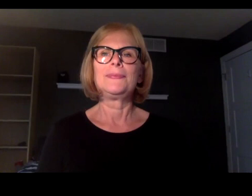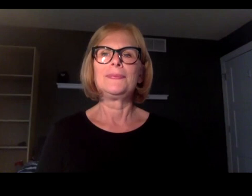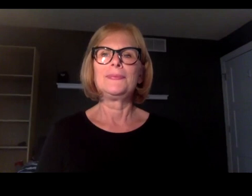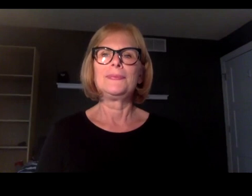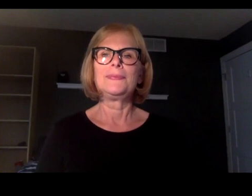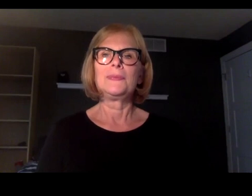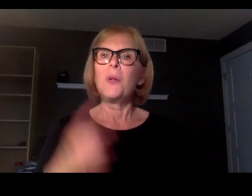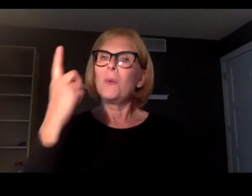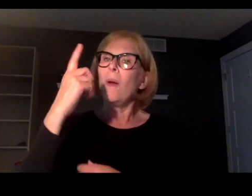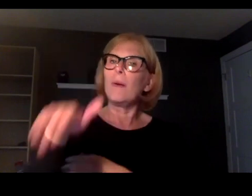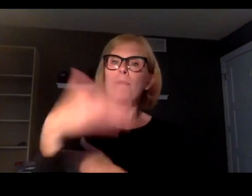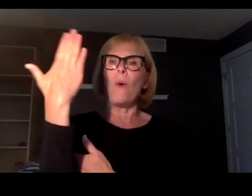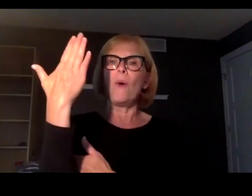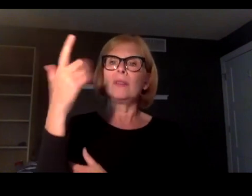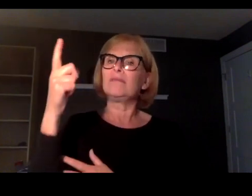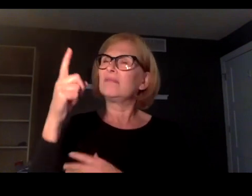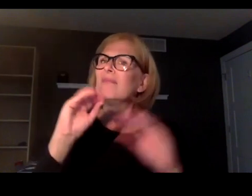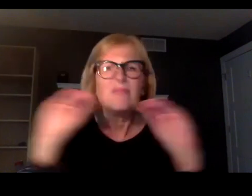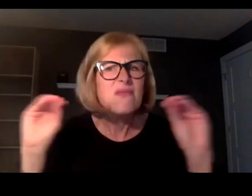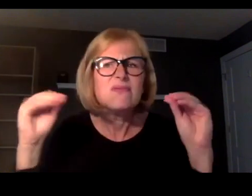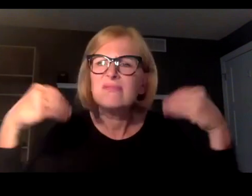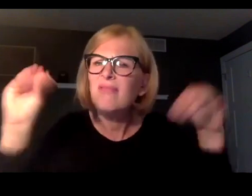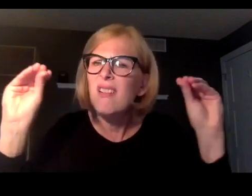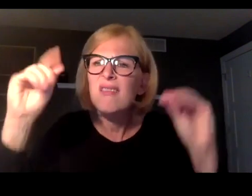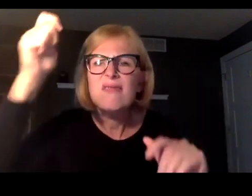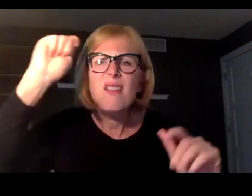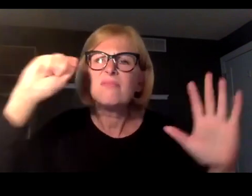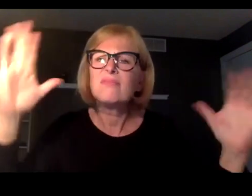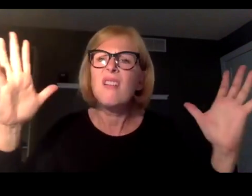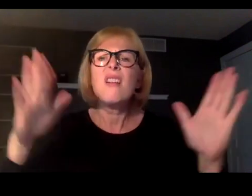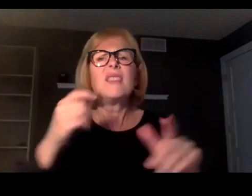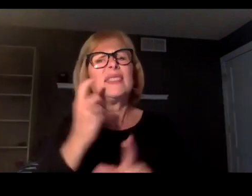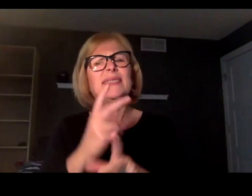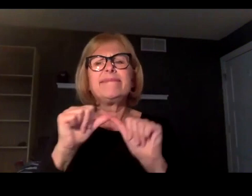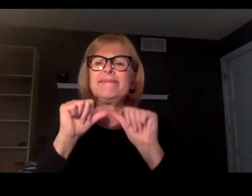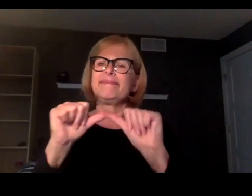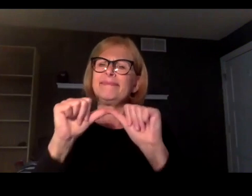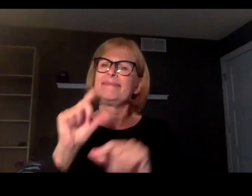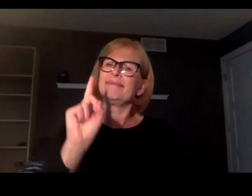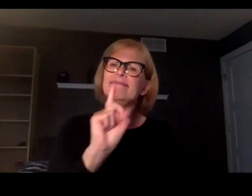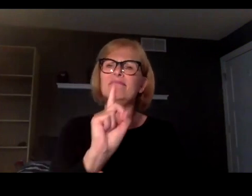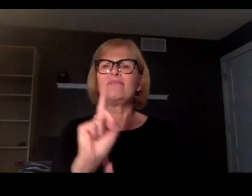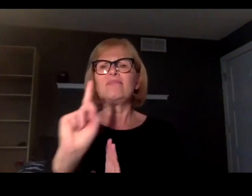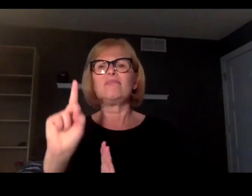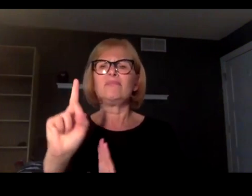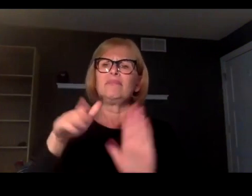One morning he couldn't sell any caps. He walked up the street and he walked down the street calling,